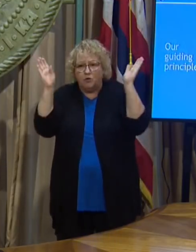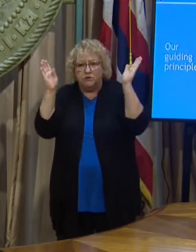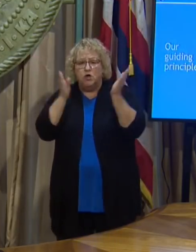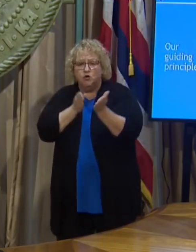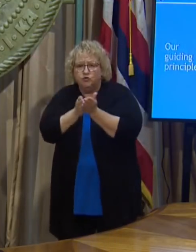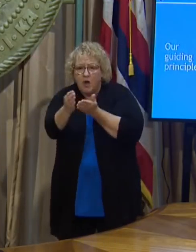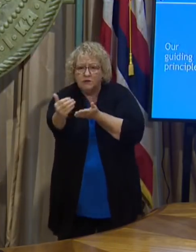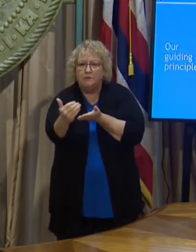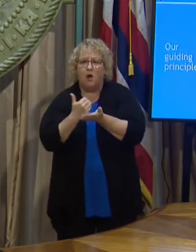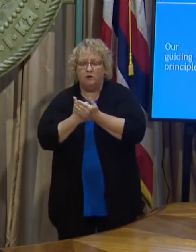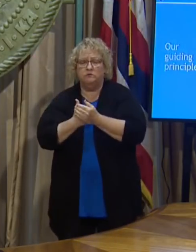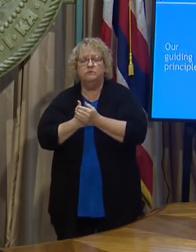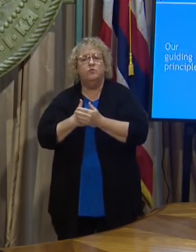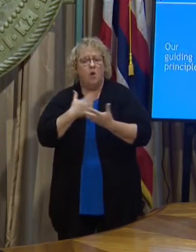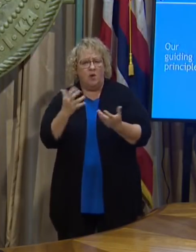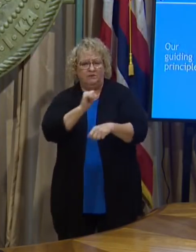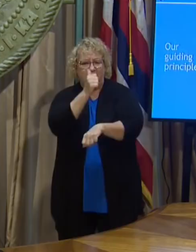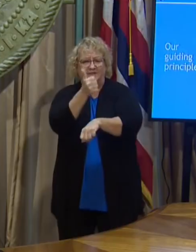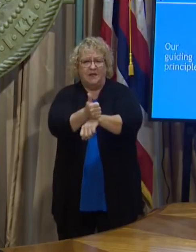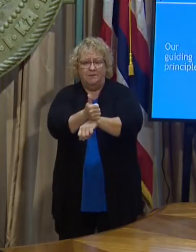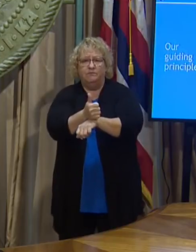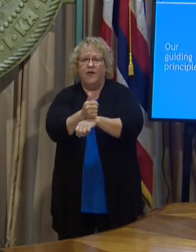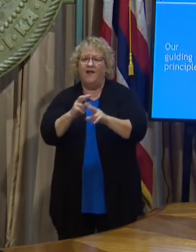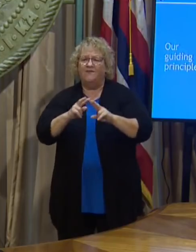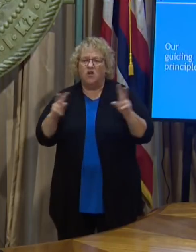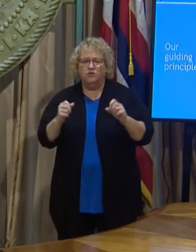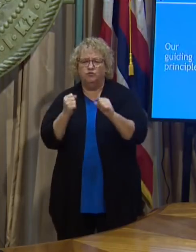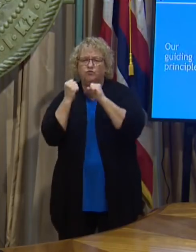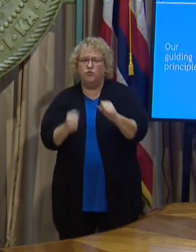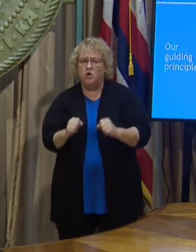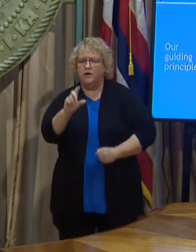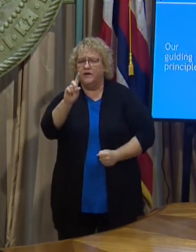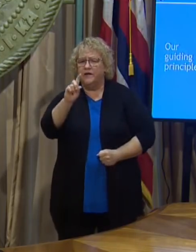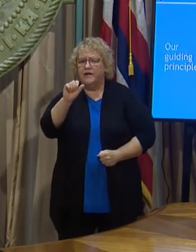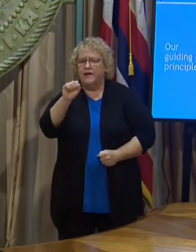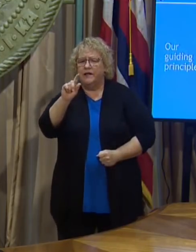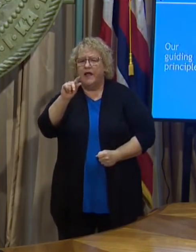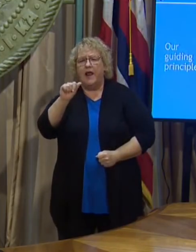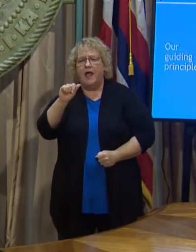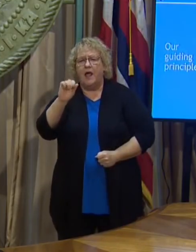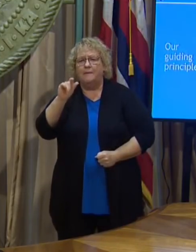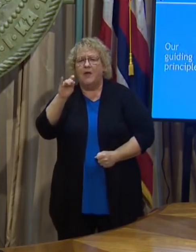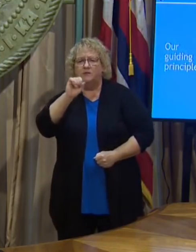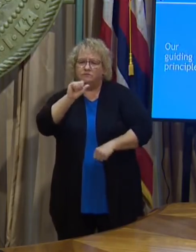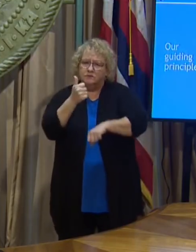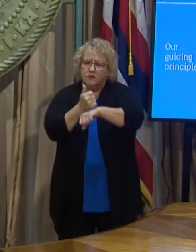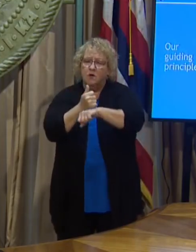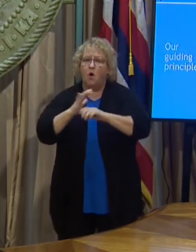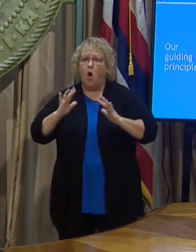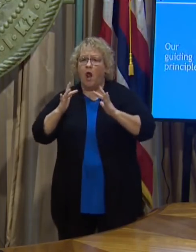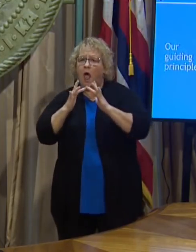TRANSPARENT MANNER. WHICH IS WHY WE ARE IN THE PROCESS OF SETTING UP A VERY